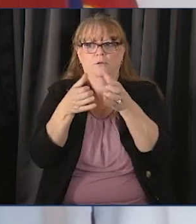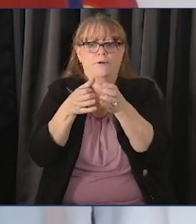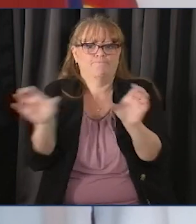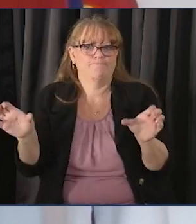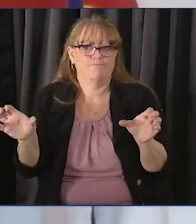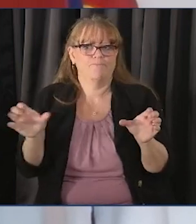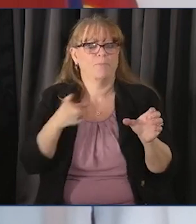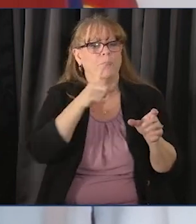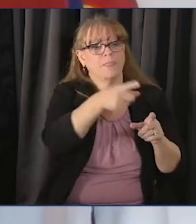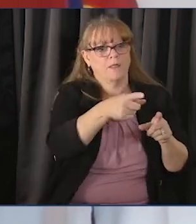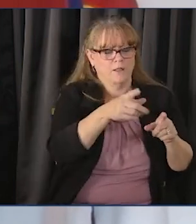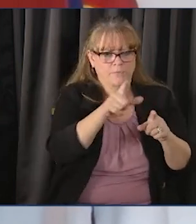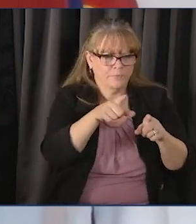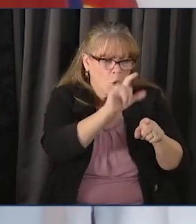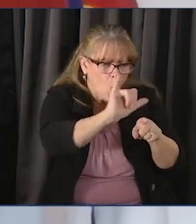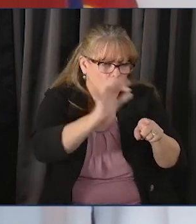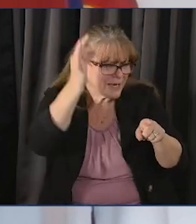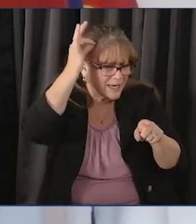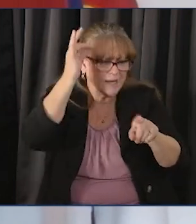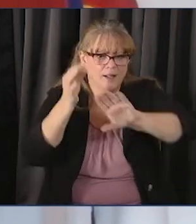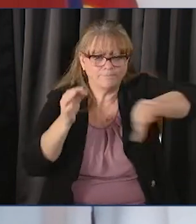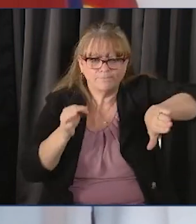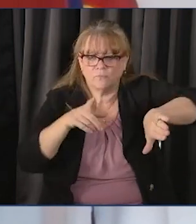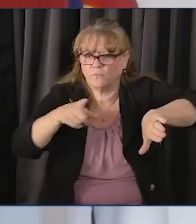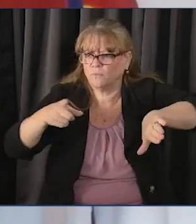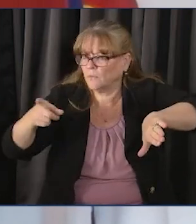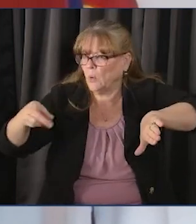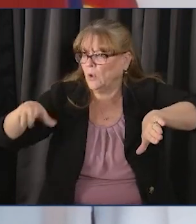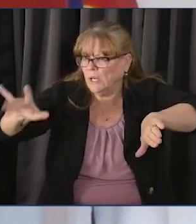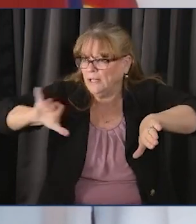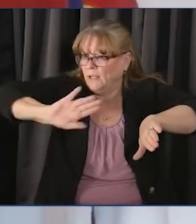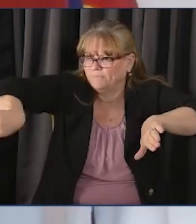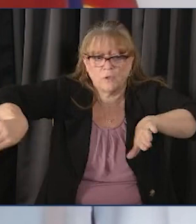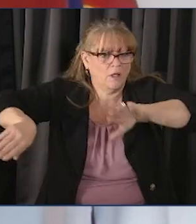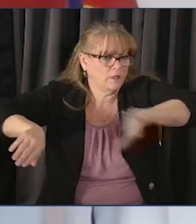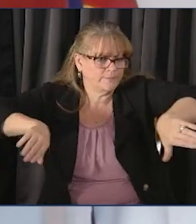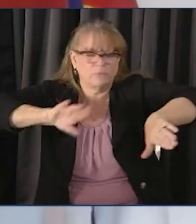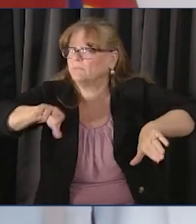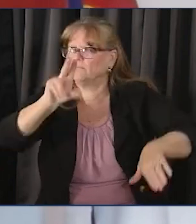Hi Governor, it's Jessica with The Post